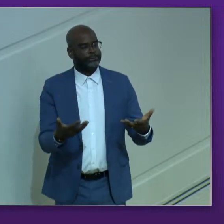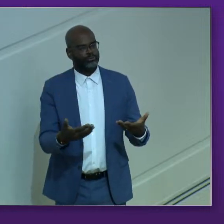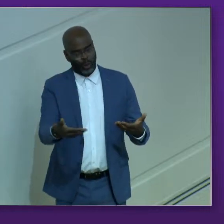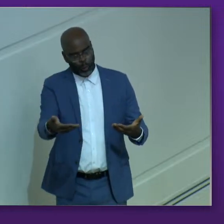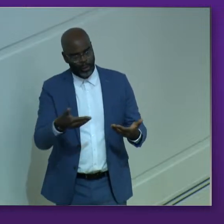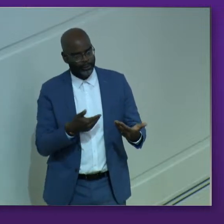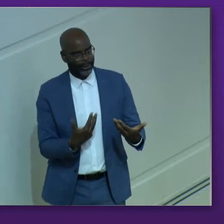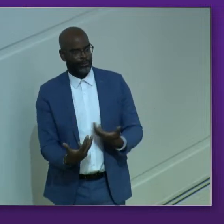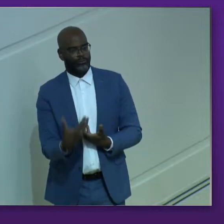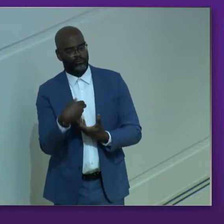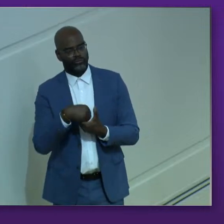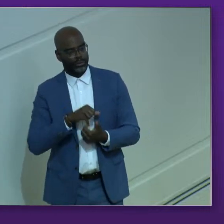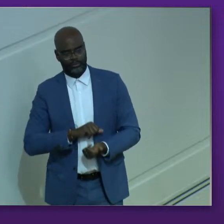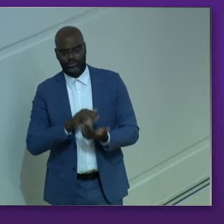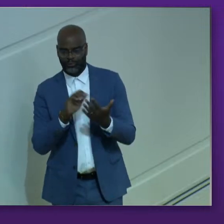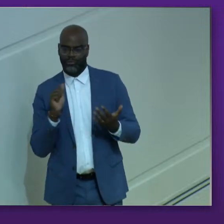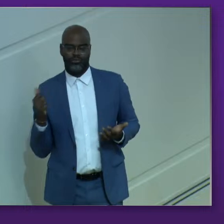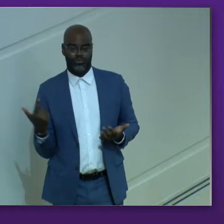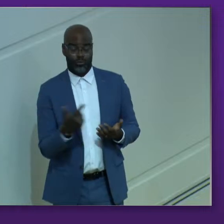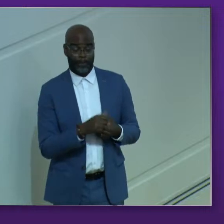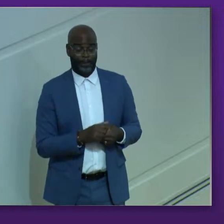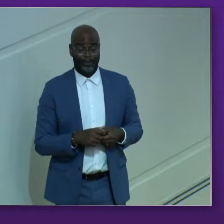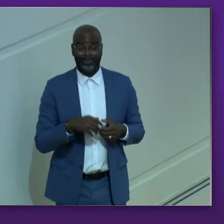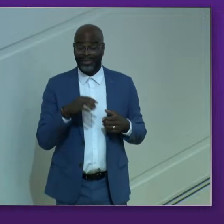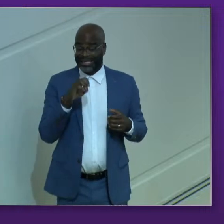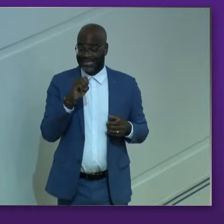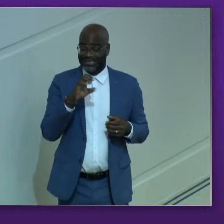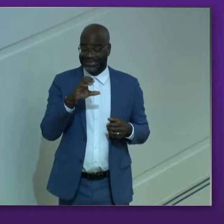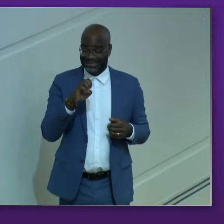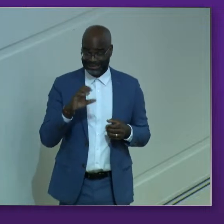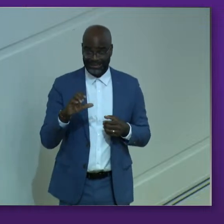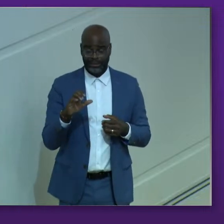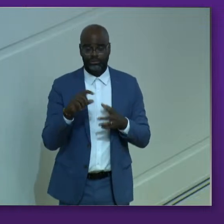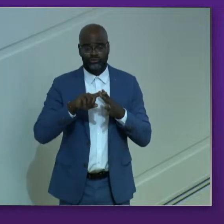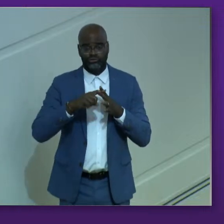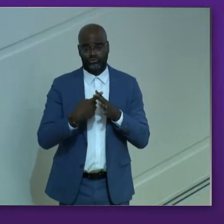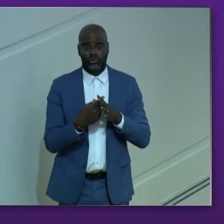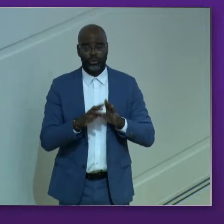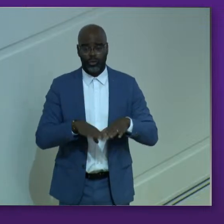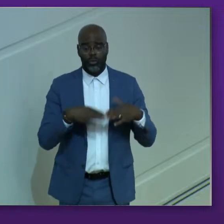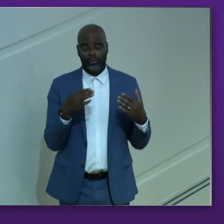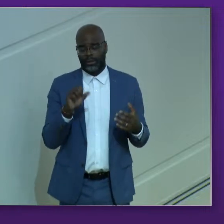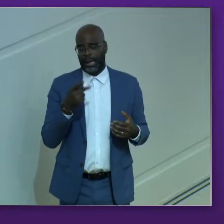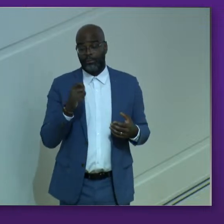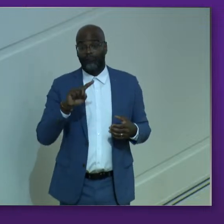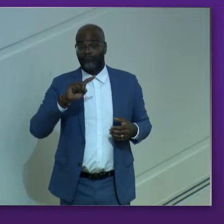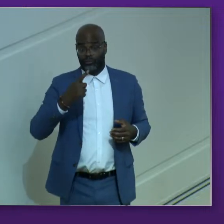MONTGOMERY AMONG OTHER SUPPORTS THAT WILL HELP GUIDE THE STUDENTS AND RESIDENTS WITH A